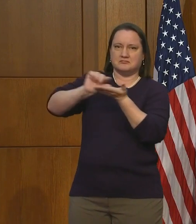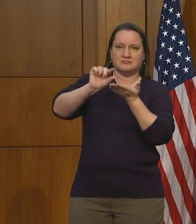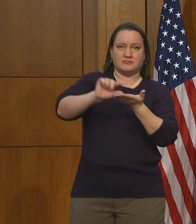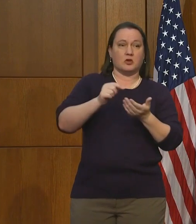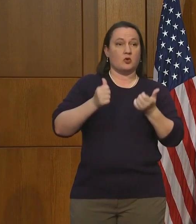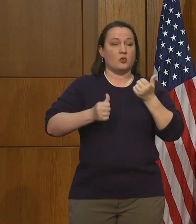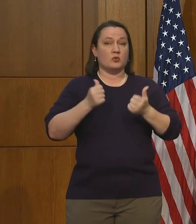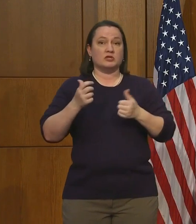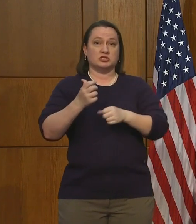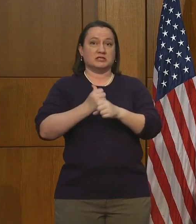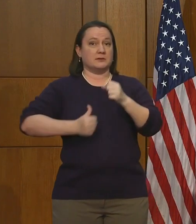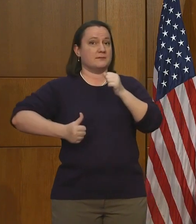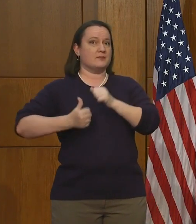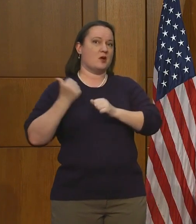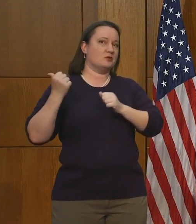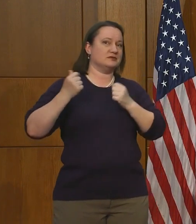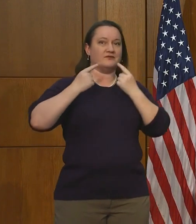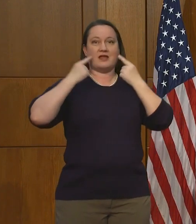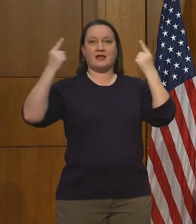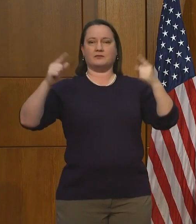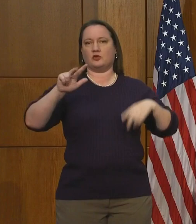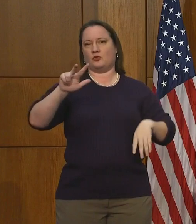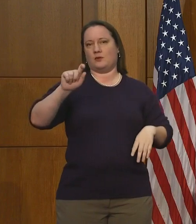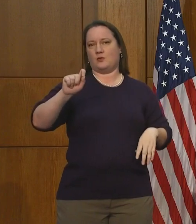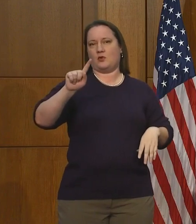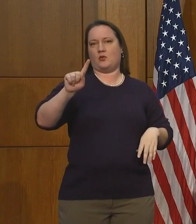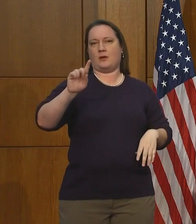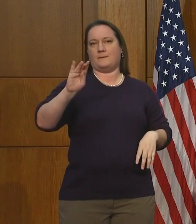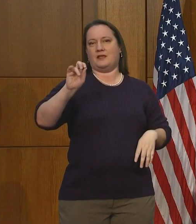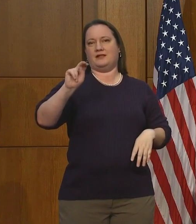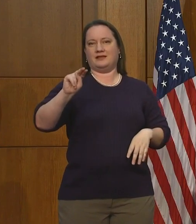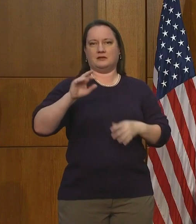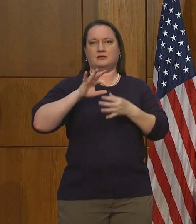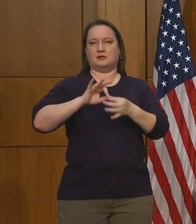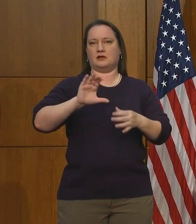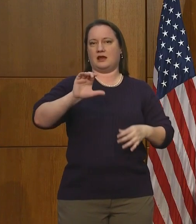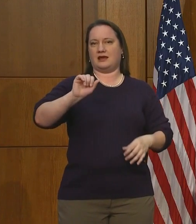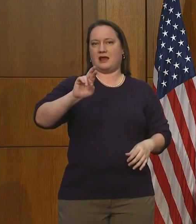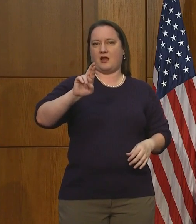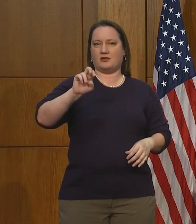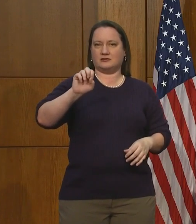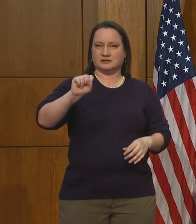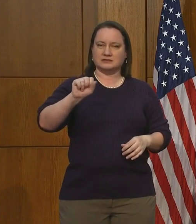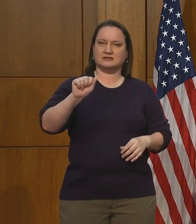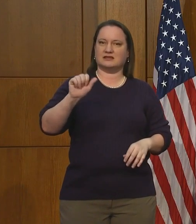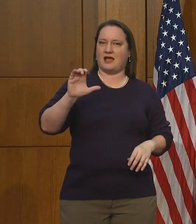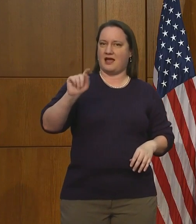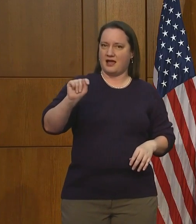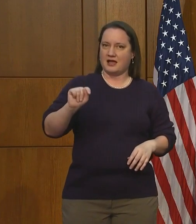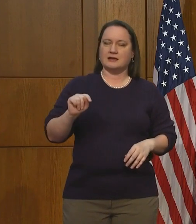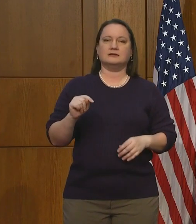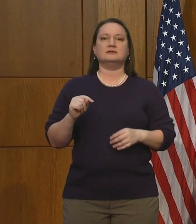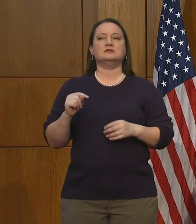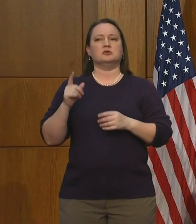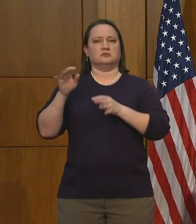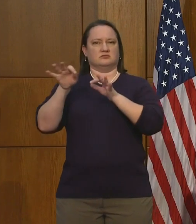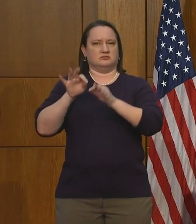COURSE THE ONE THAT GETS THE MOST- PUBLICITY IS THE THREE POINT ONE BILLION WE RECEIVE